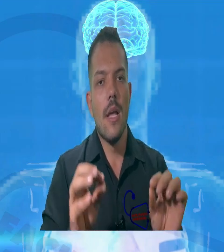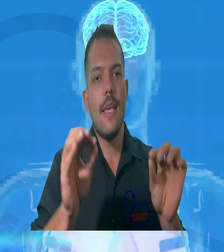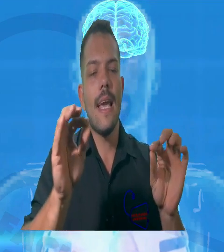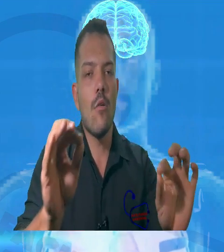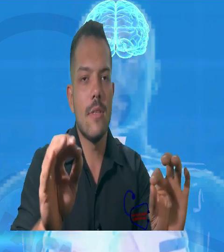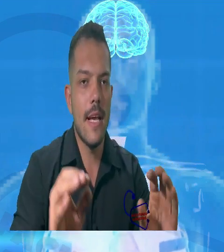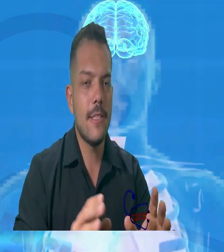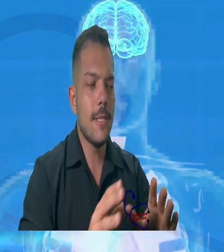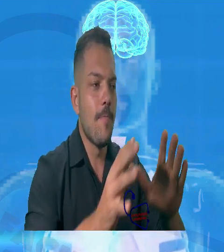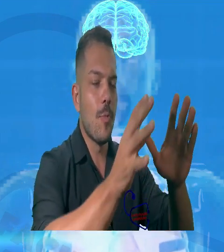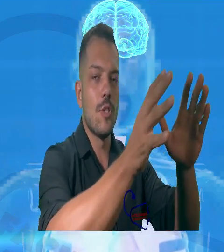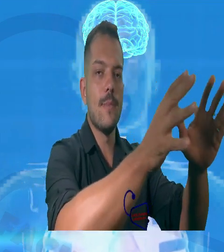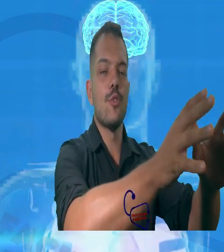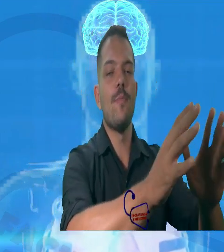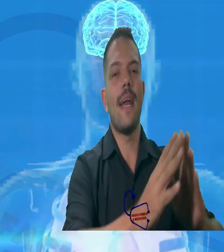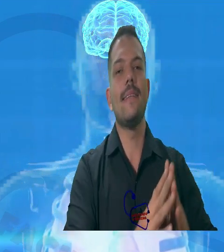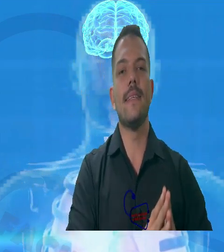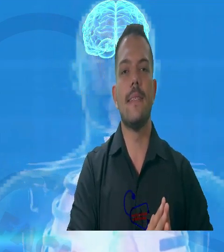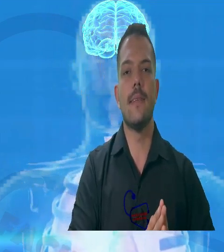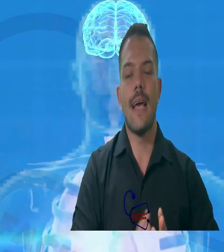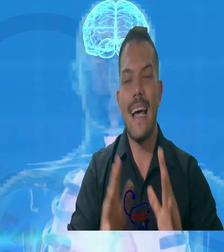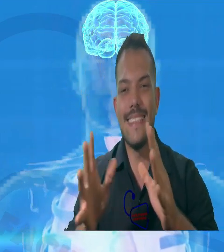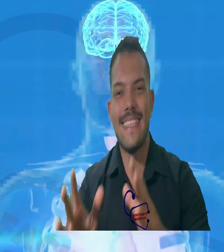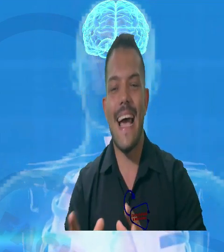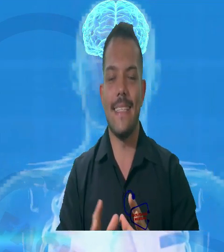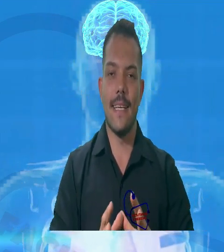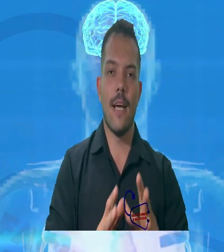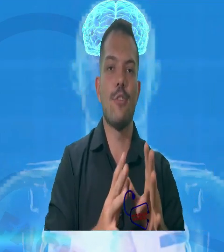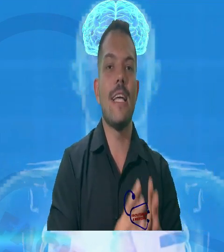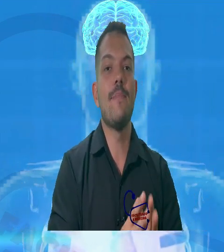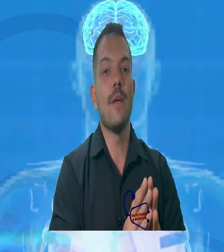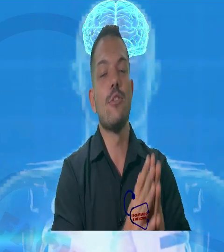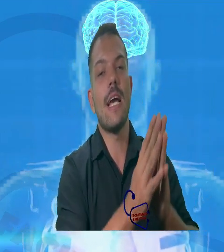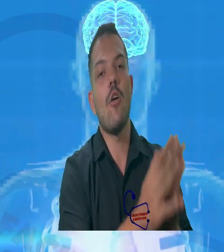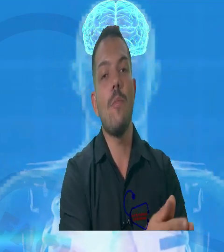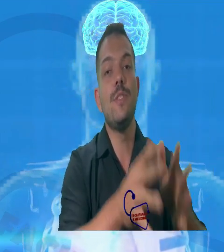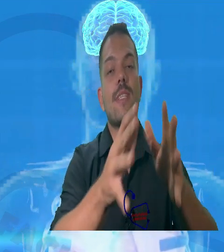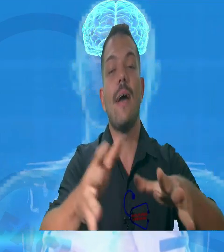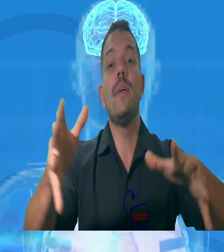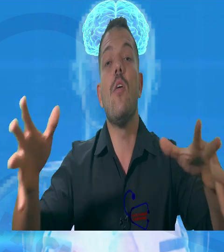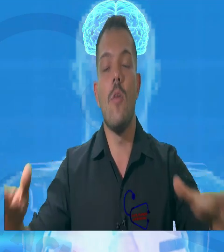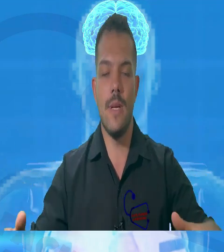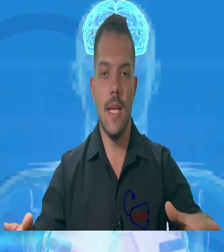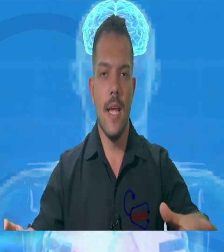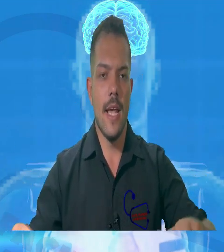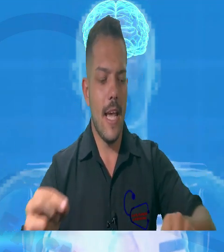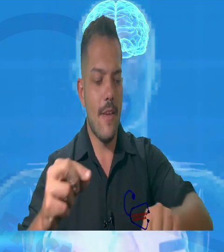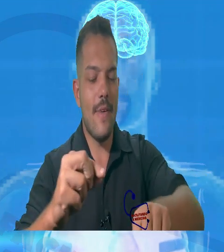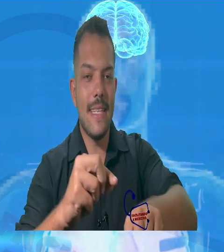what What happens we have a parasite, Scabies caused by Omni esabe sacop, it will be